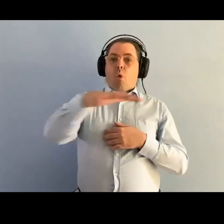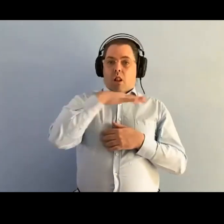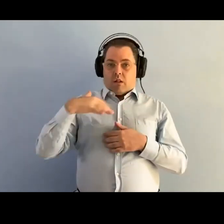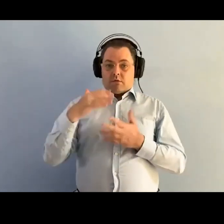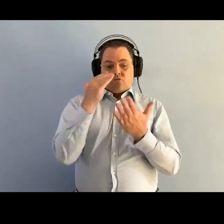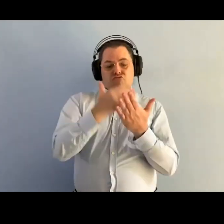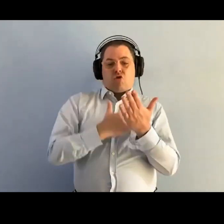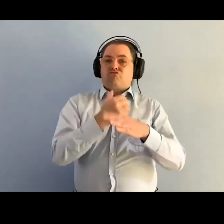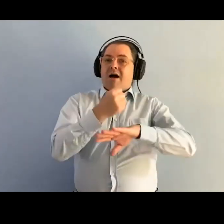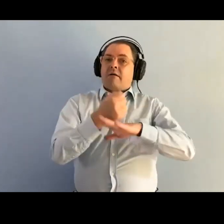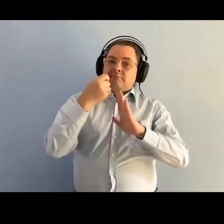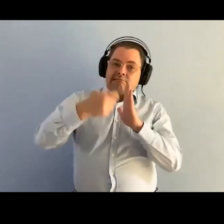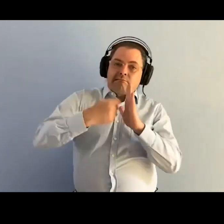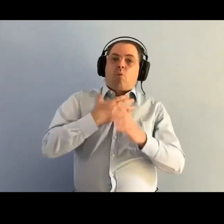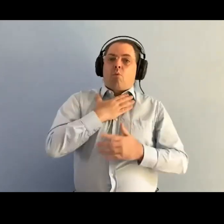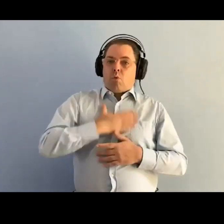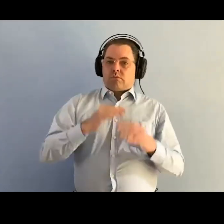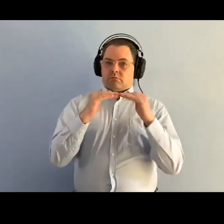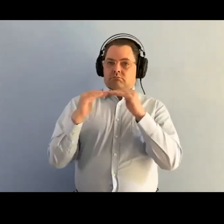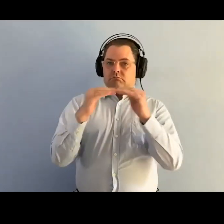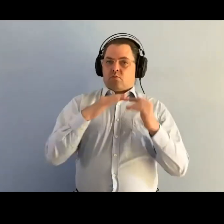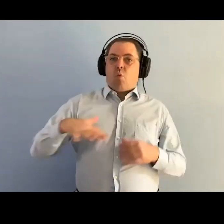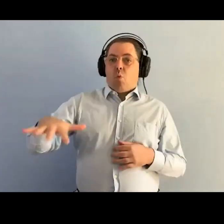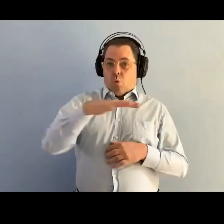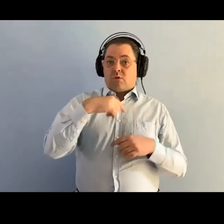very brief, equitable access must